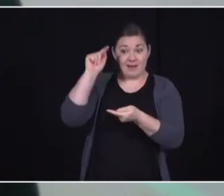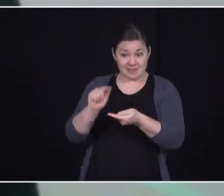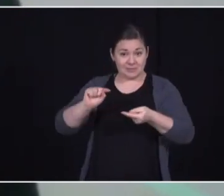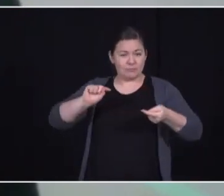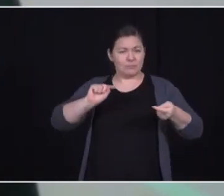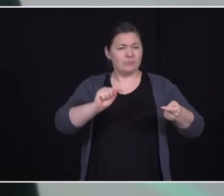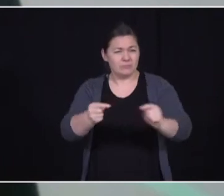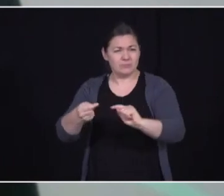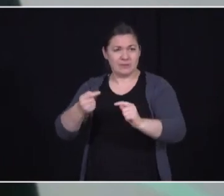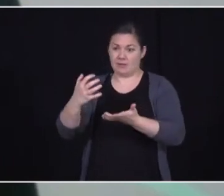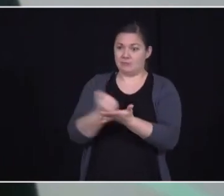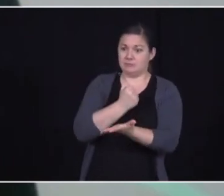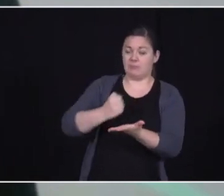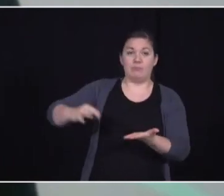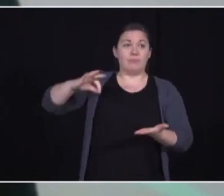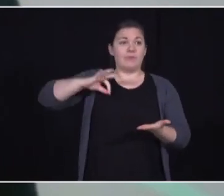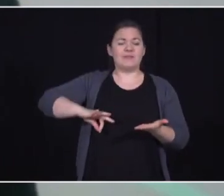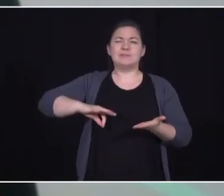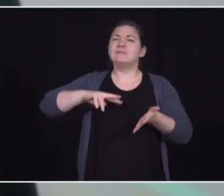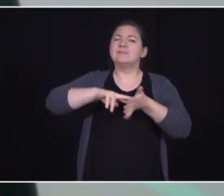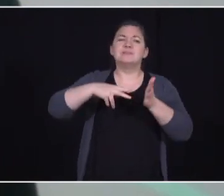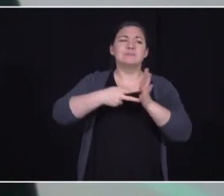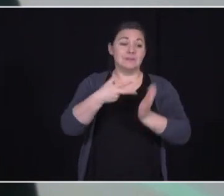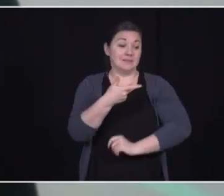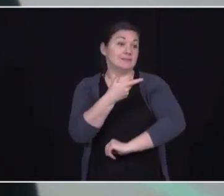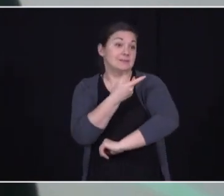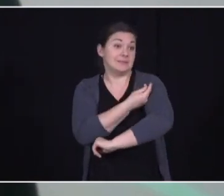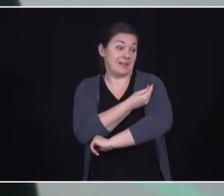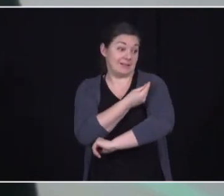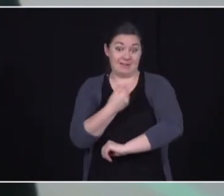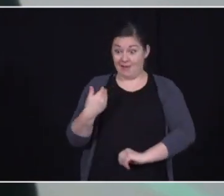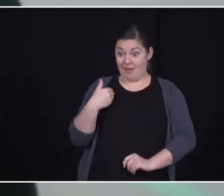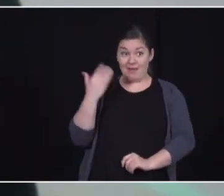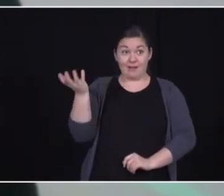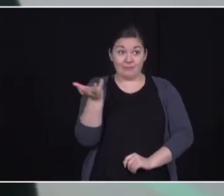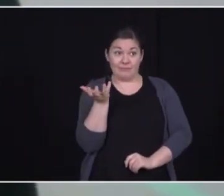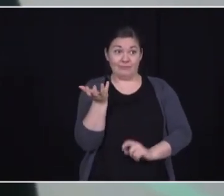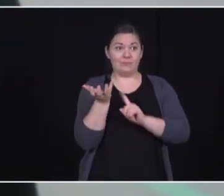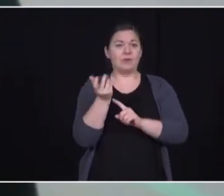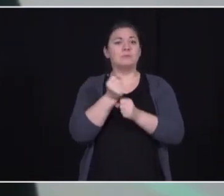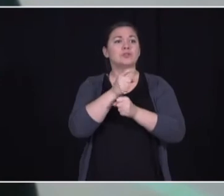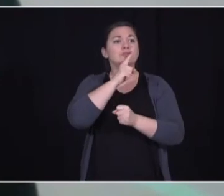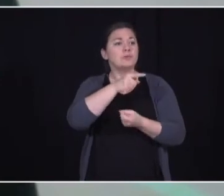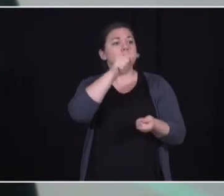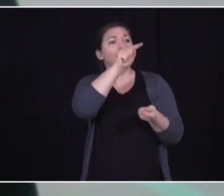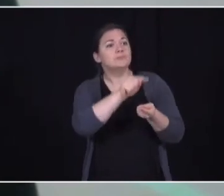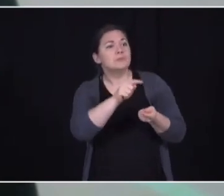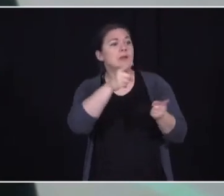The guiding principle of minimizing harms and maximizing benefits commits us to using available vaccines such that they reduce overall